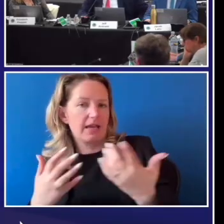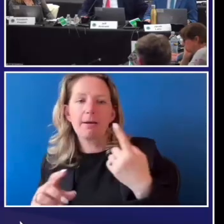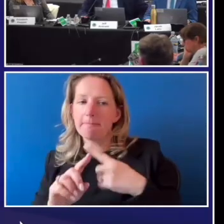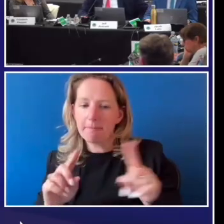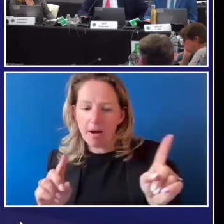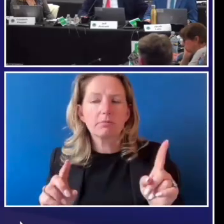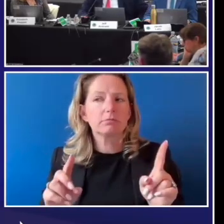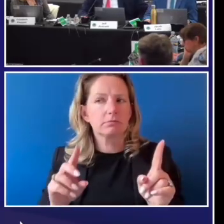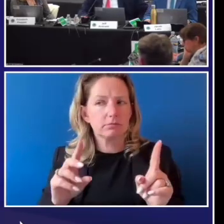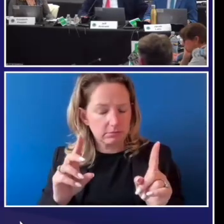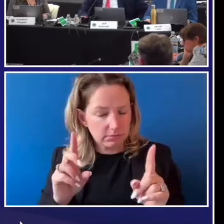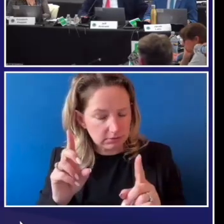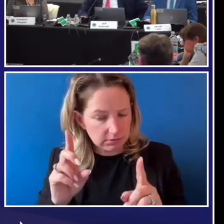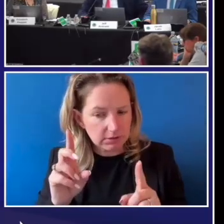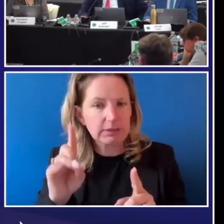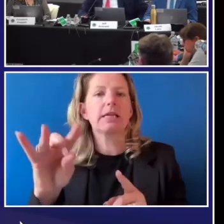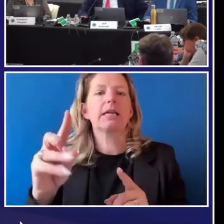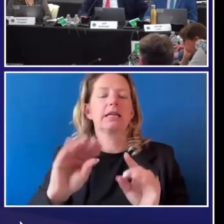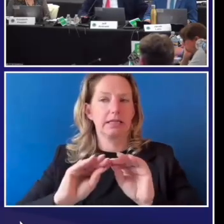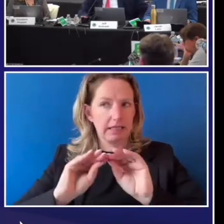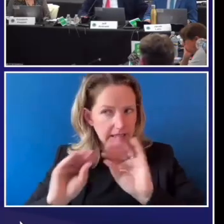I mean, puts the entities on record that they are, in fact, covered.